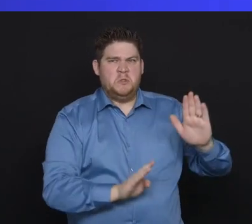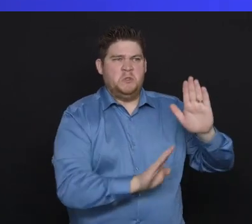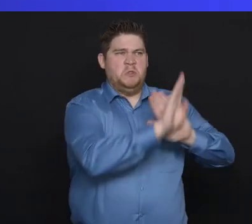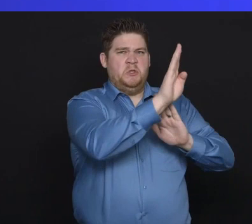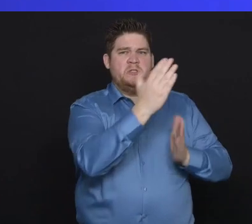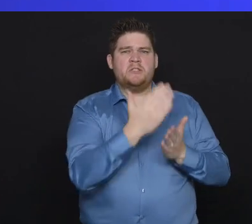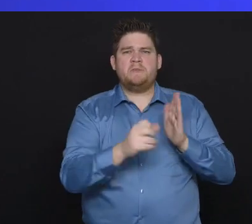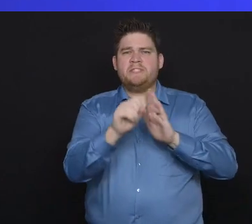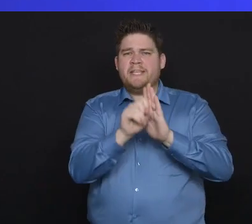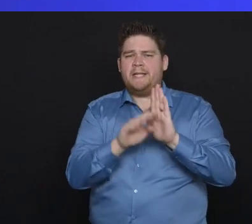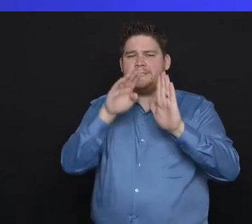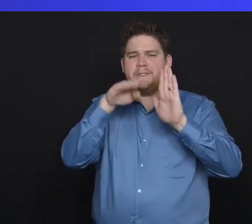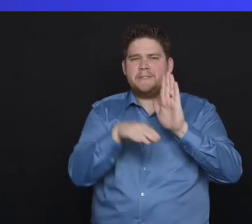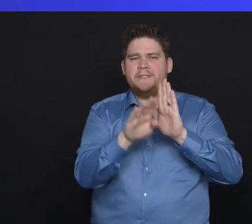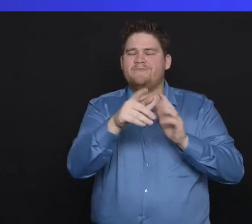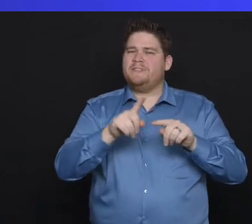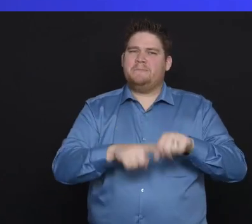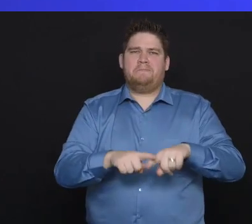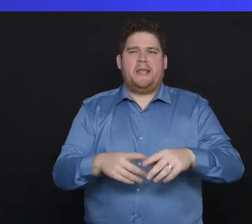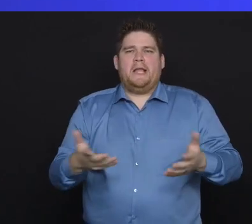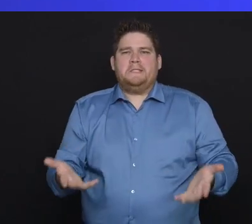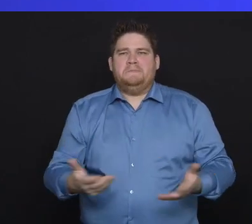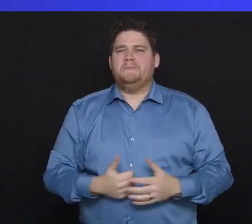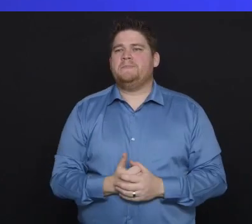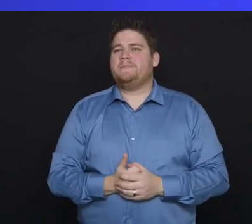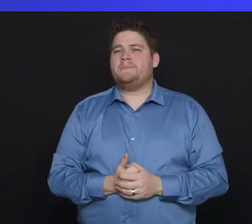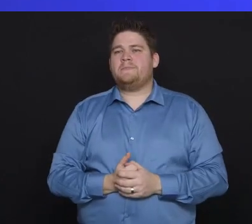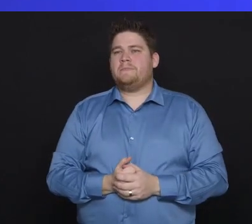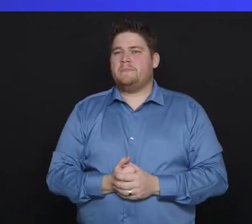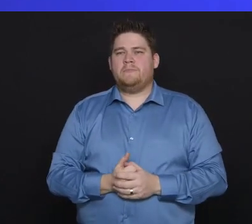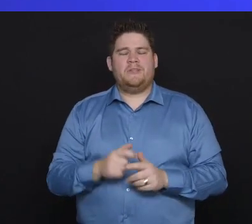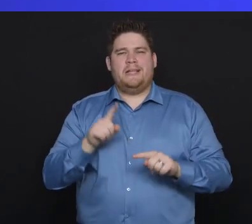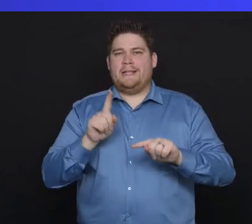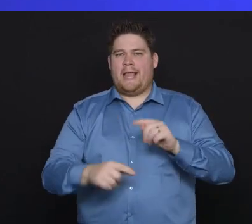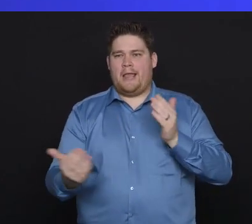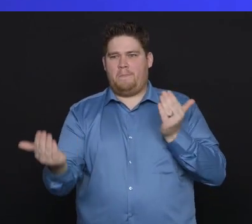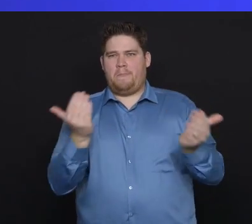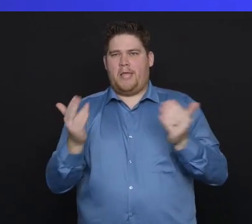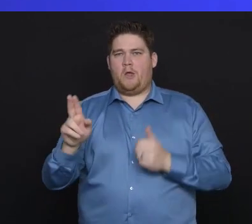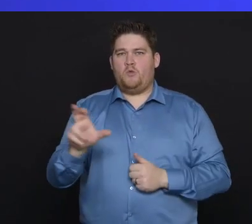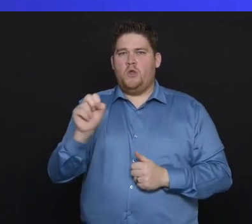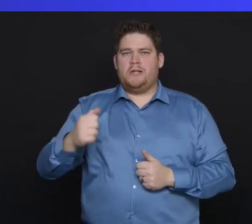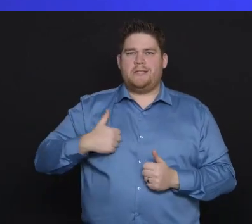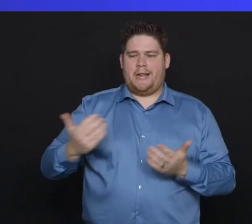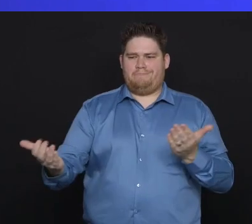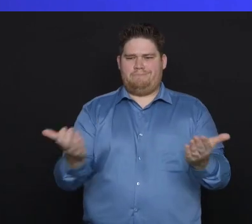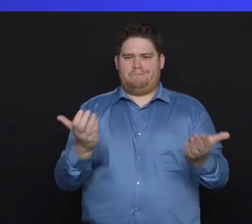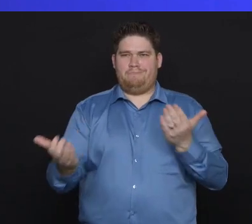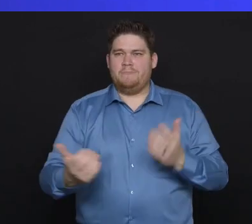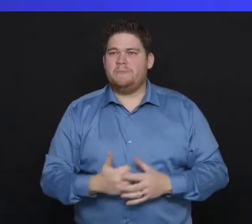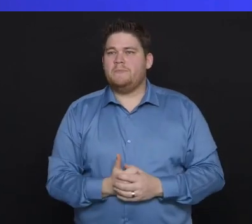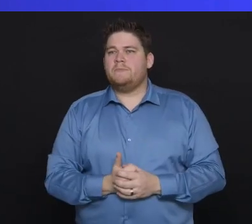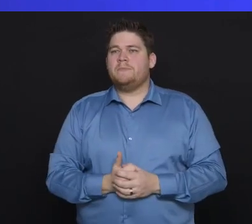issues going on at the same time. Modeling all of the USA . I believe the scenarios